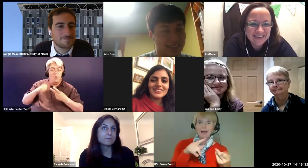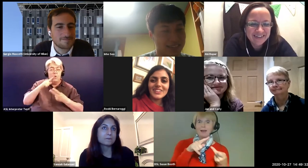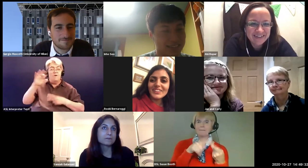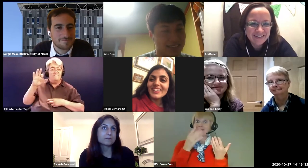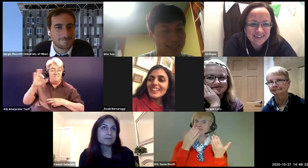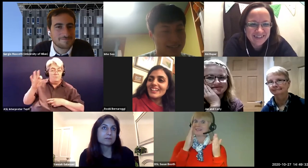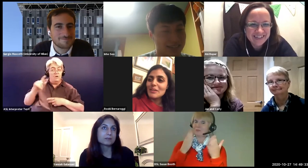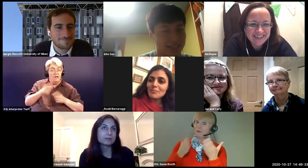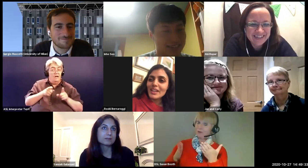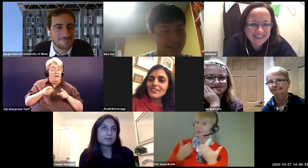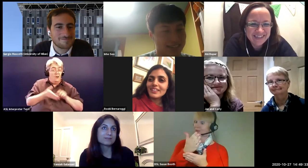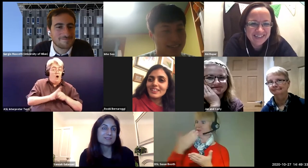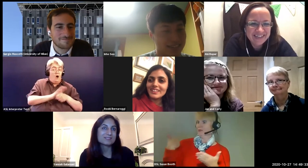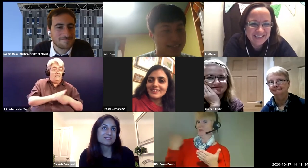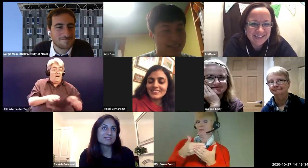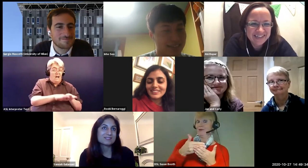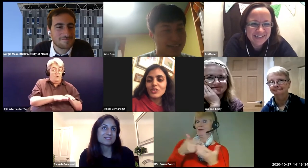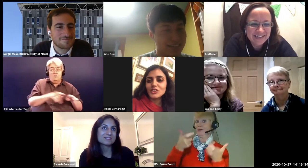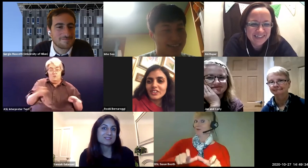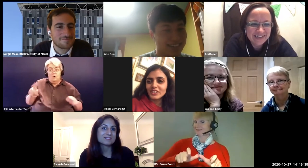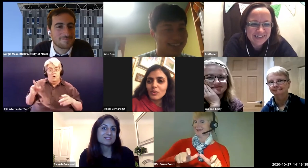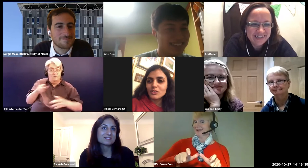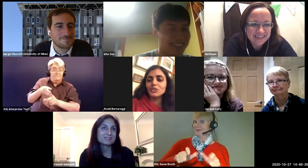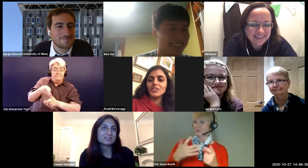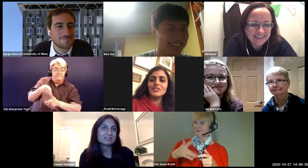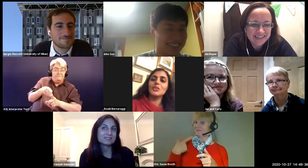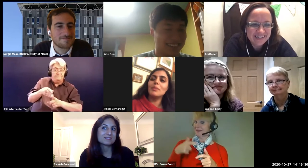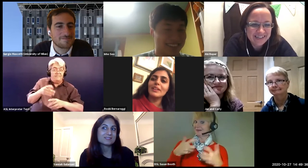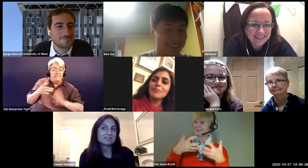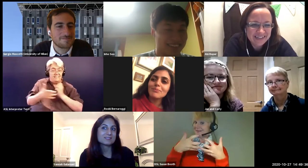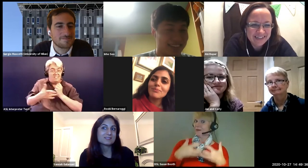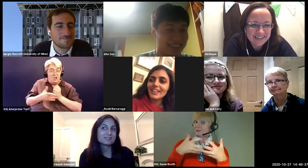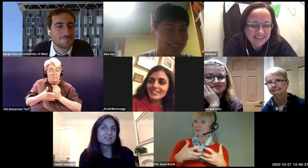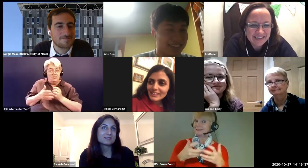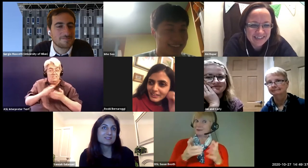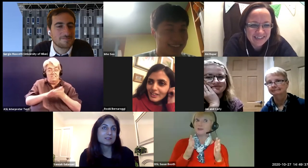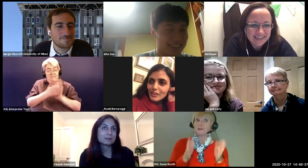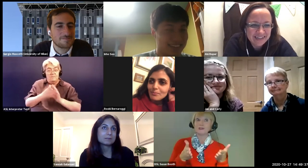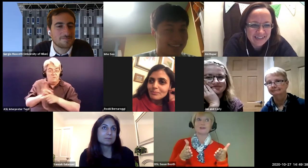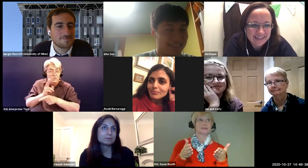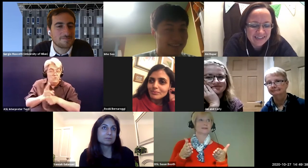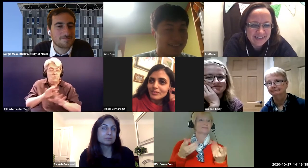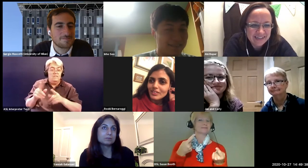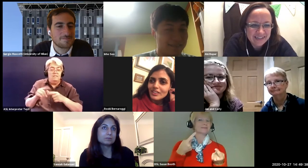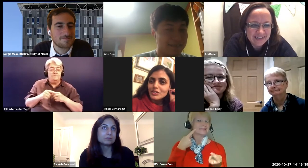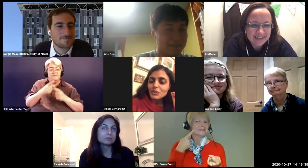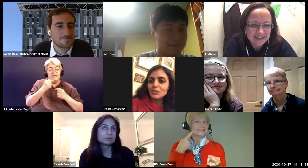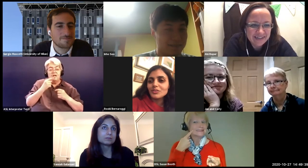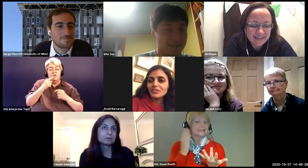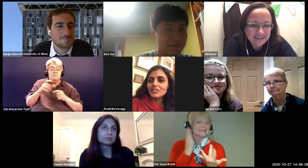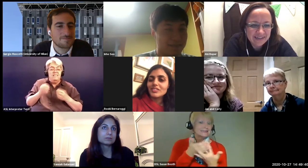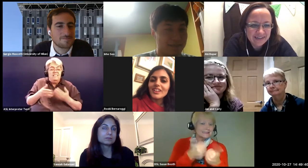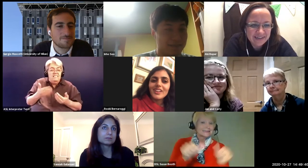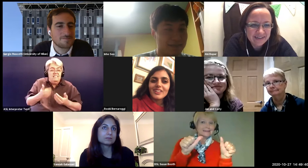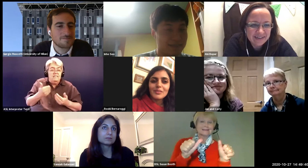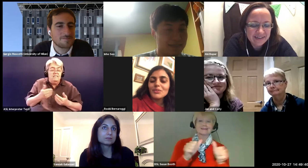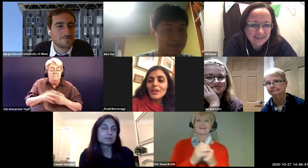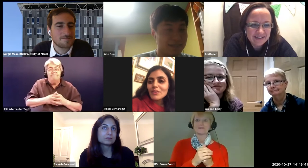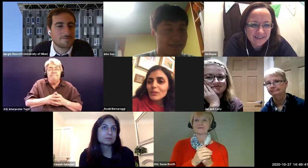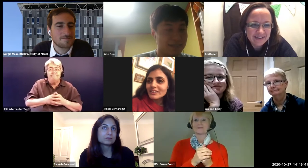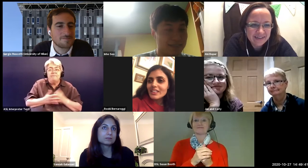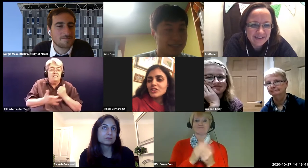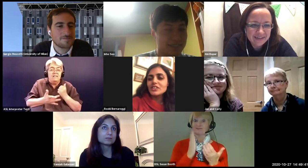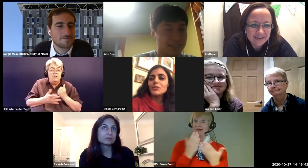so I think uh technology also should be easy um to for everyone not just for